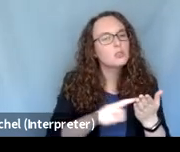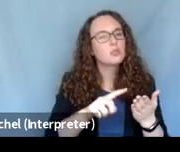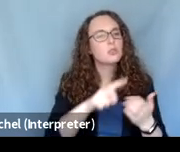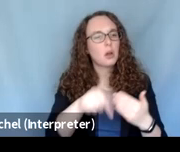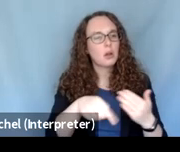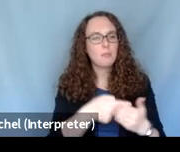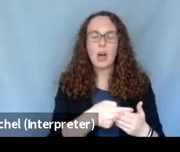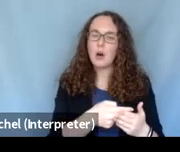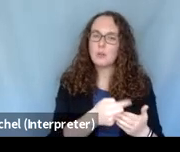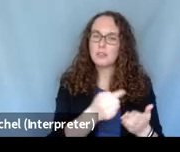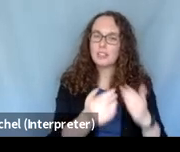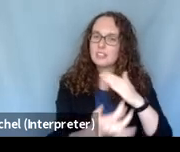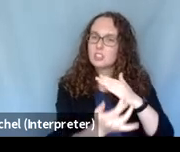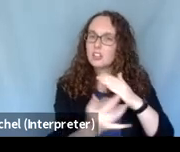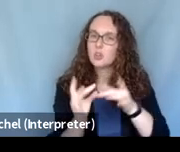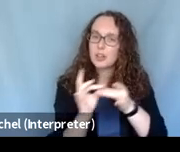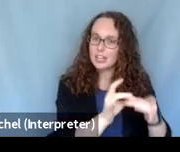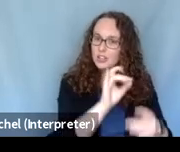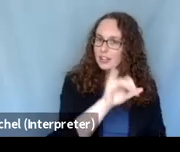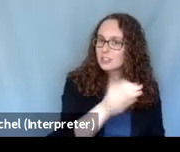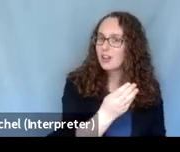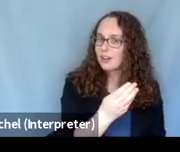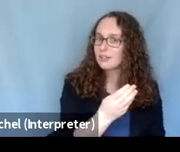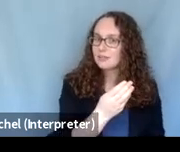I'm not a fortune teller, I can't promise you that this is what the